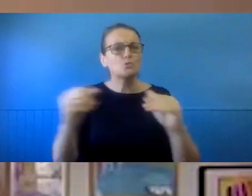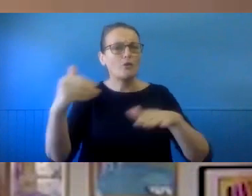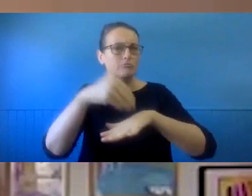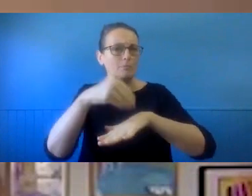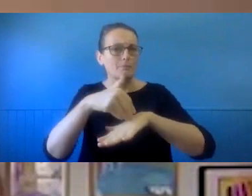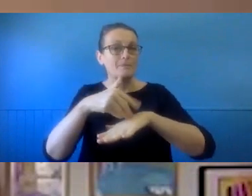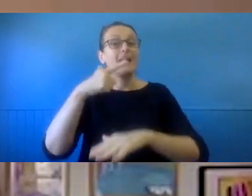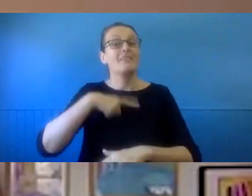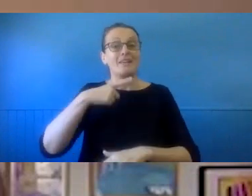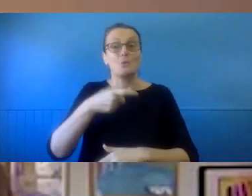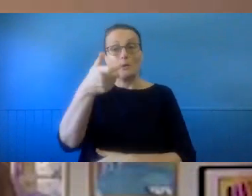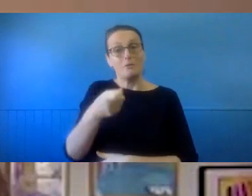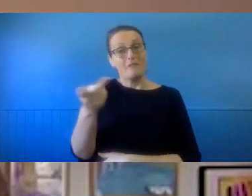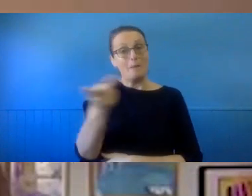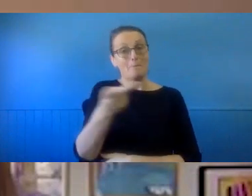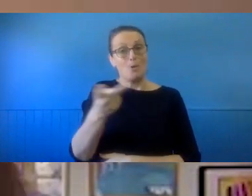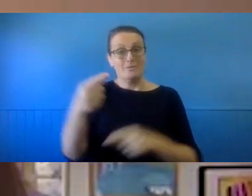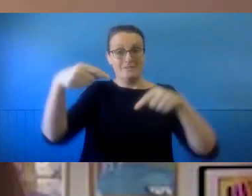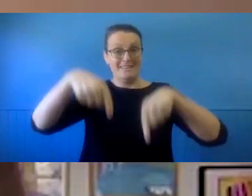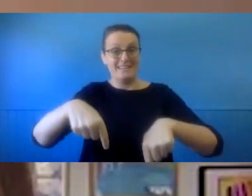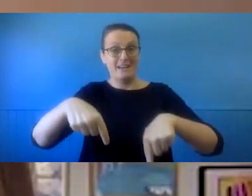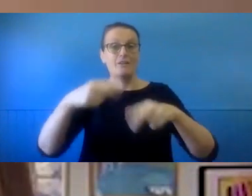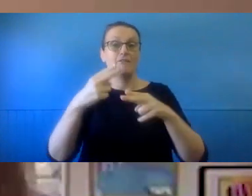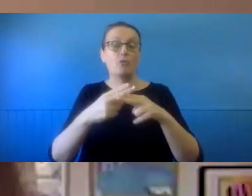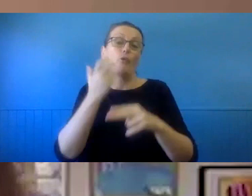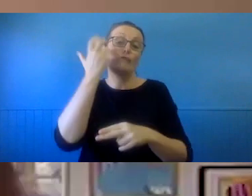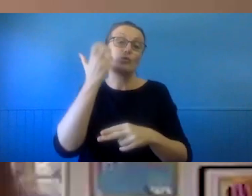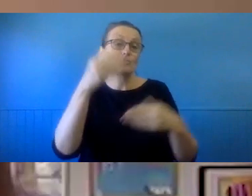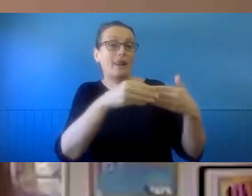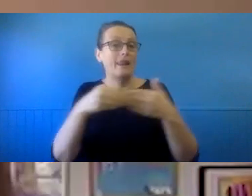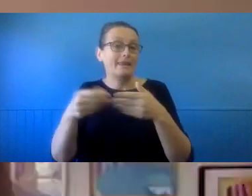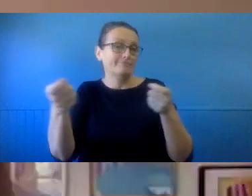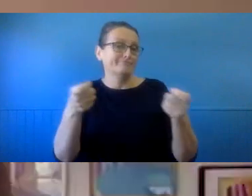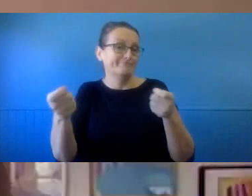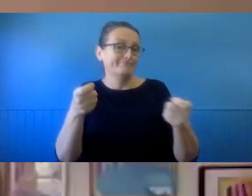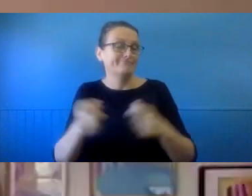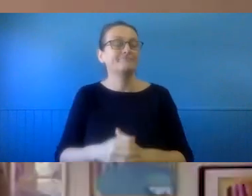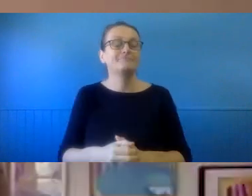we invited them to be our 2020 Future Leaders facilitators. Today,